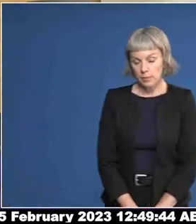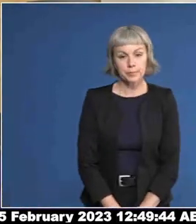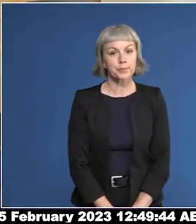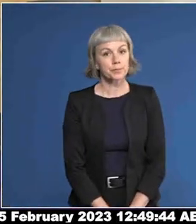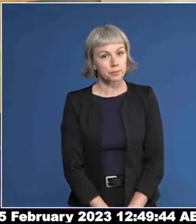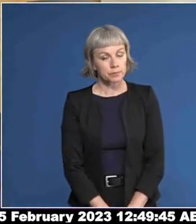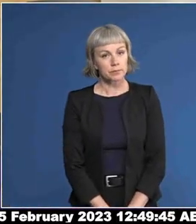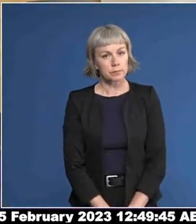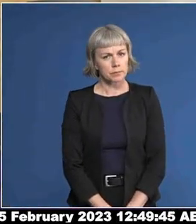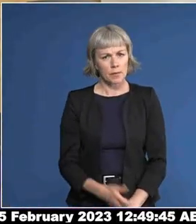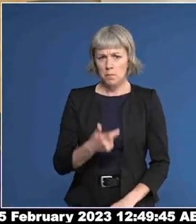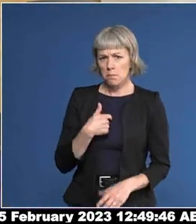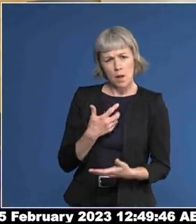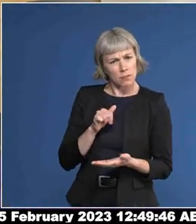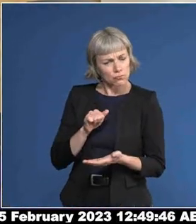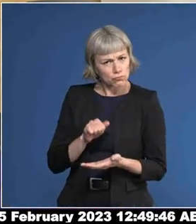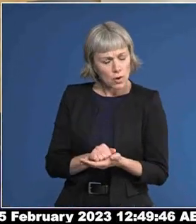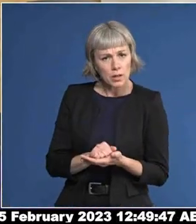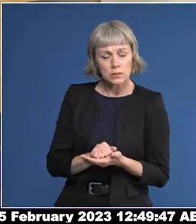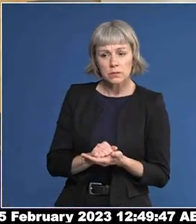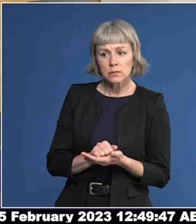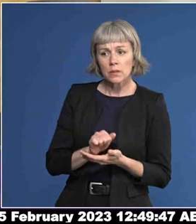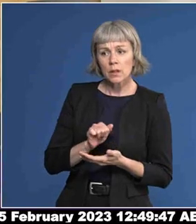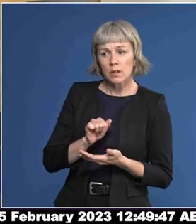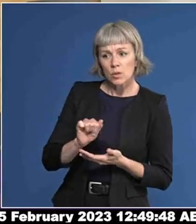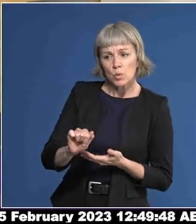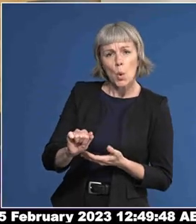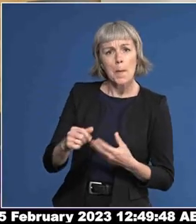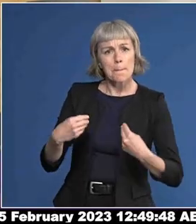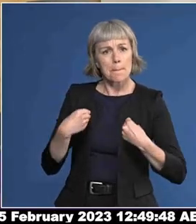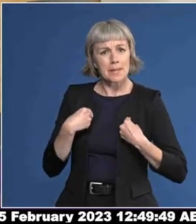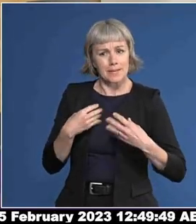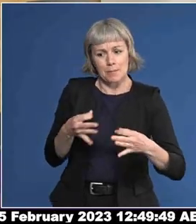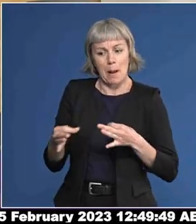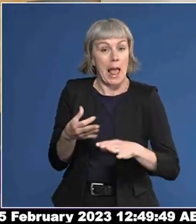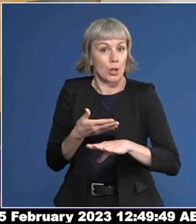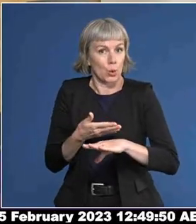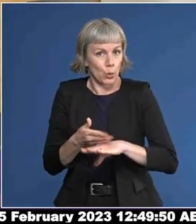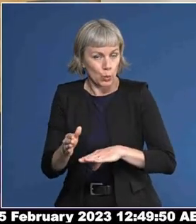of the business improvement plan, which I think you commenced when you started as the